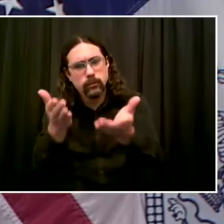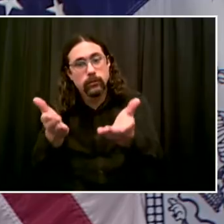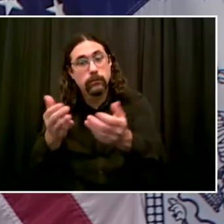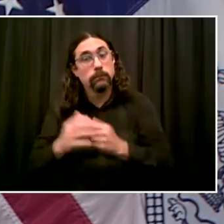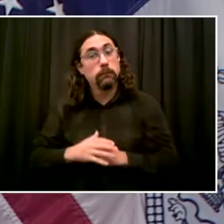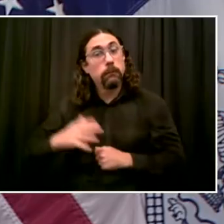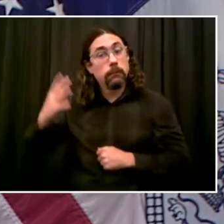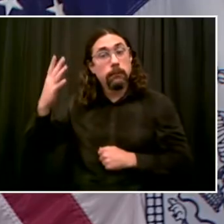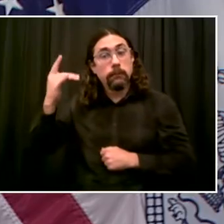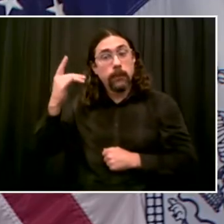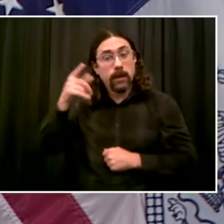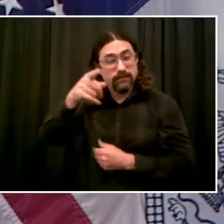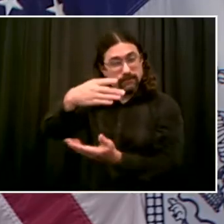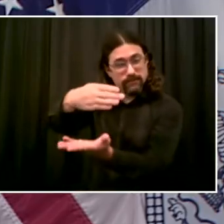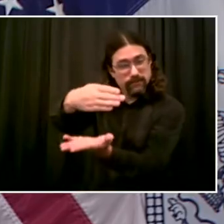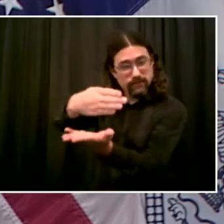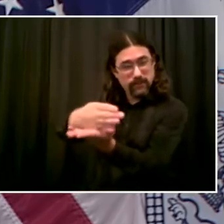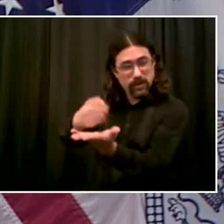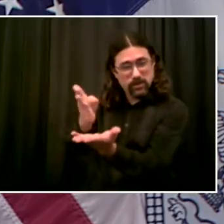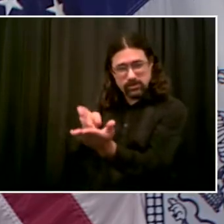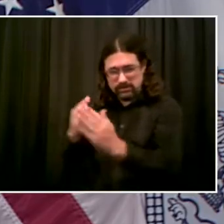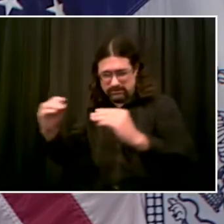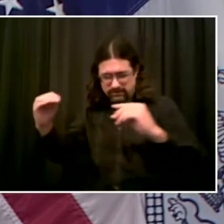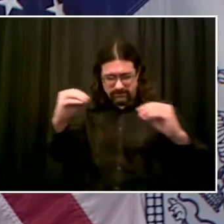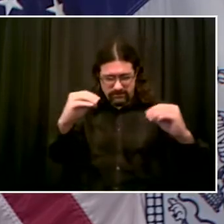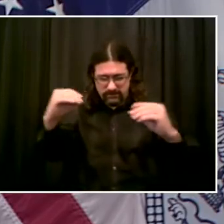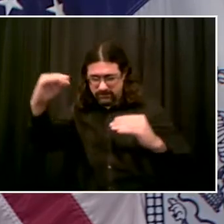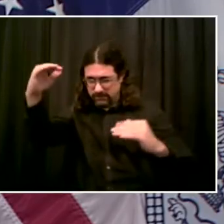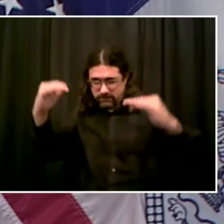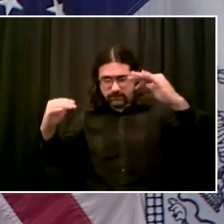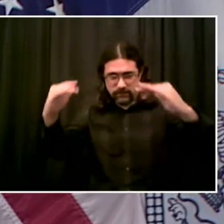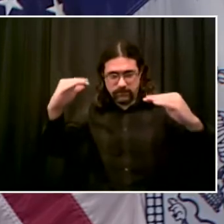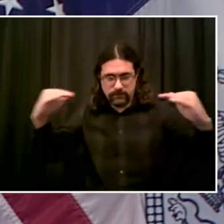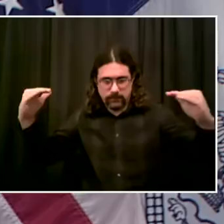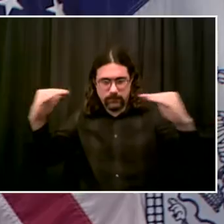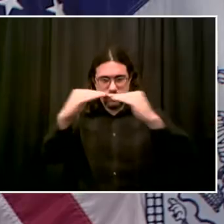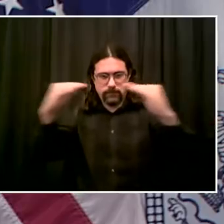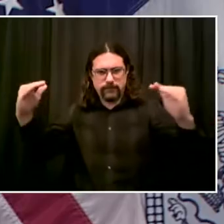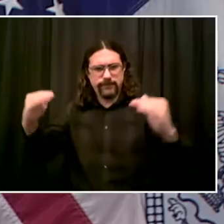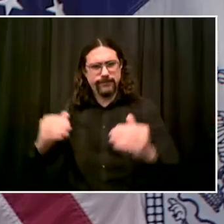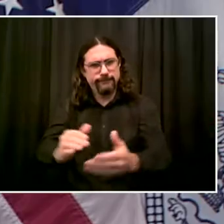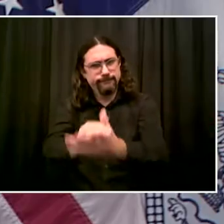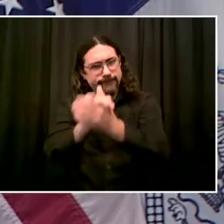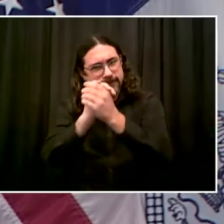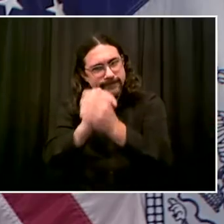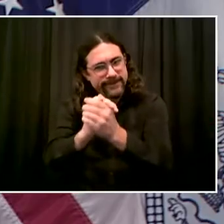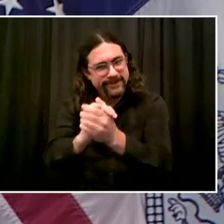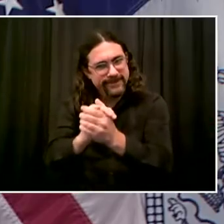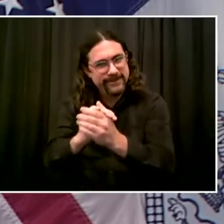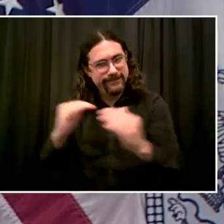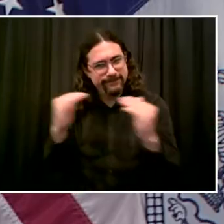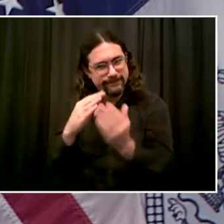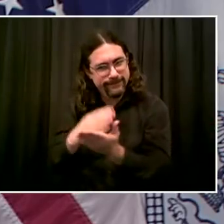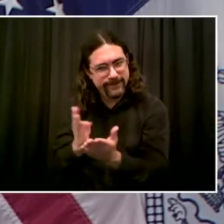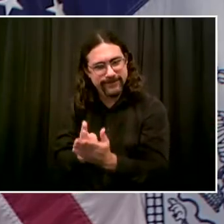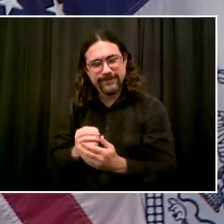I AM GOOD.